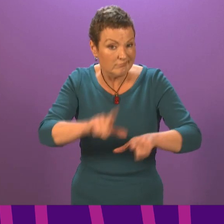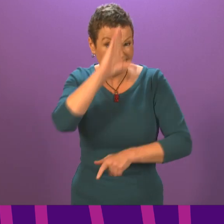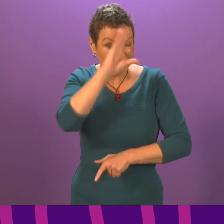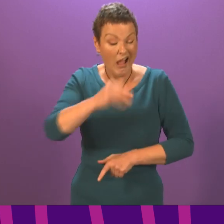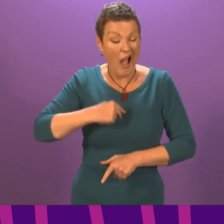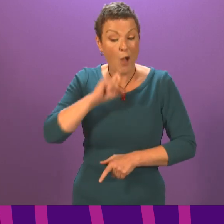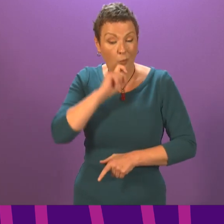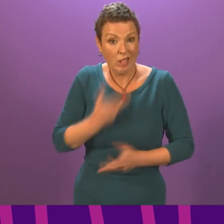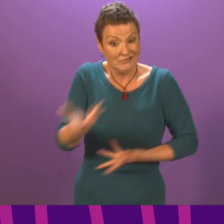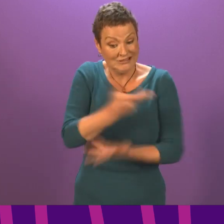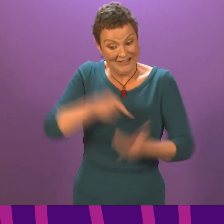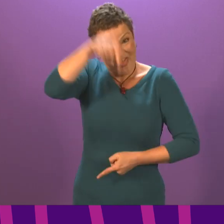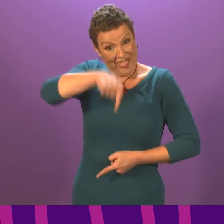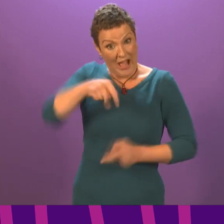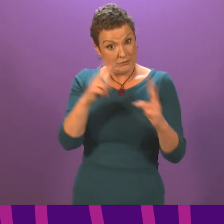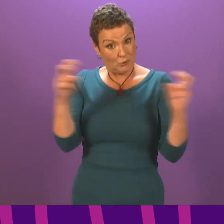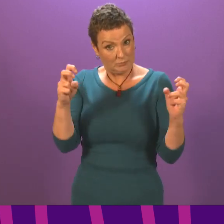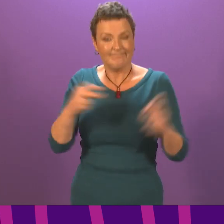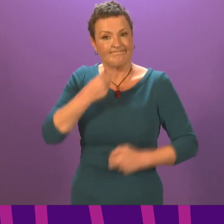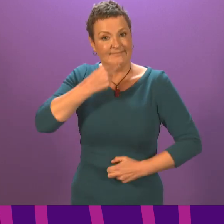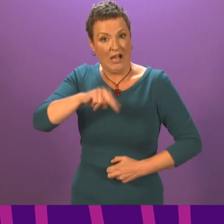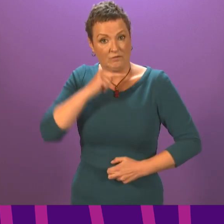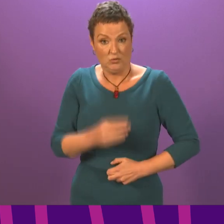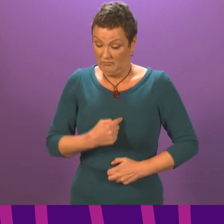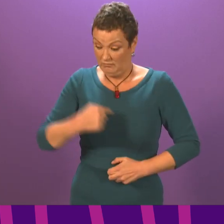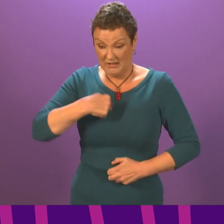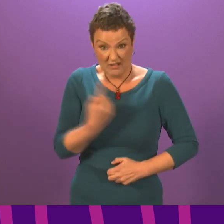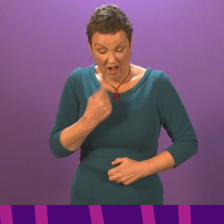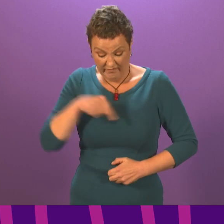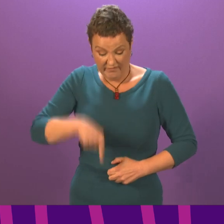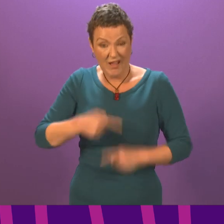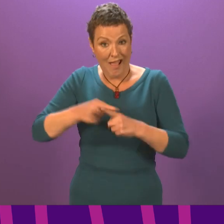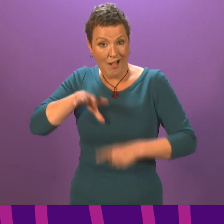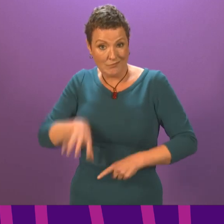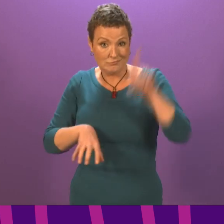afternoon with the other UK Governments in a four-nations call that we requested yesterday.